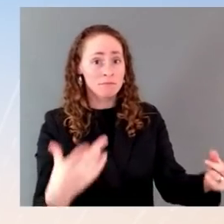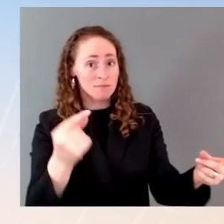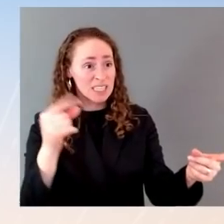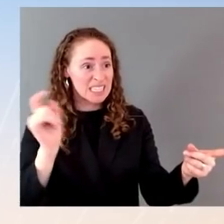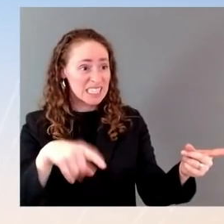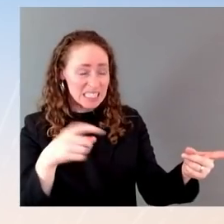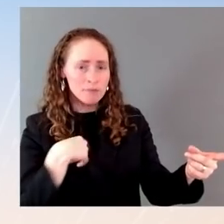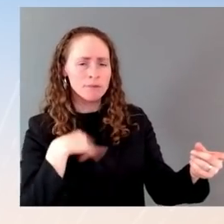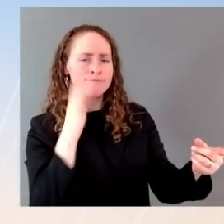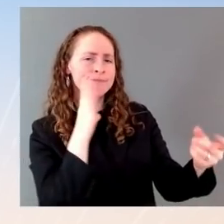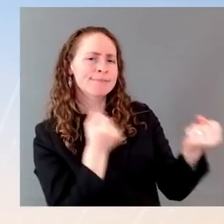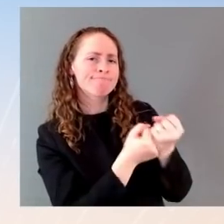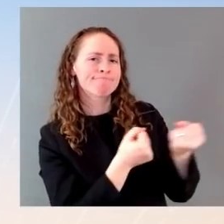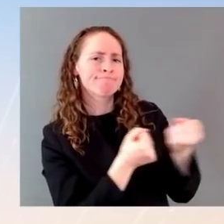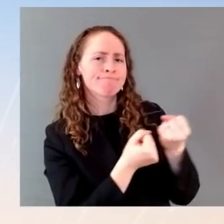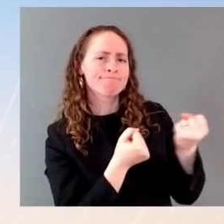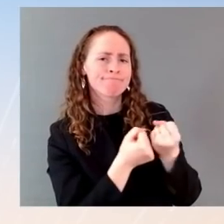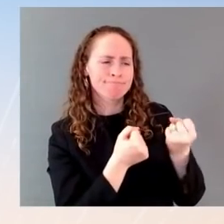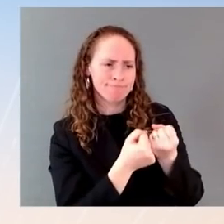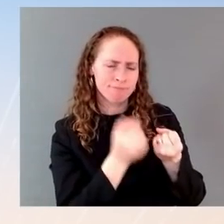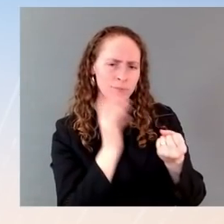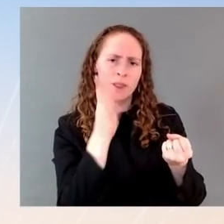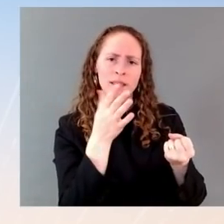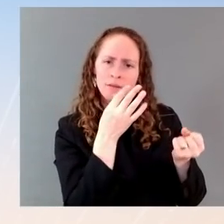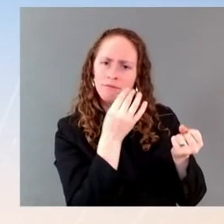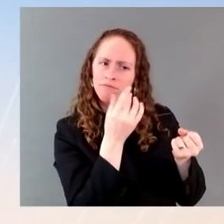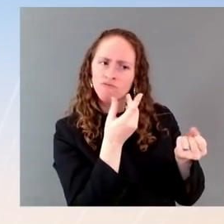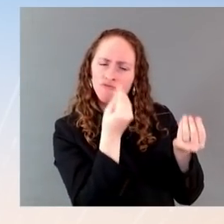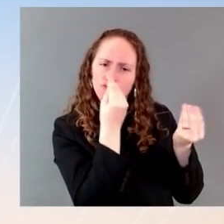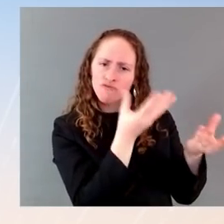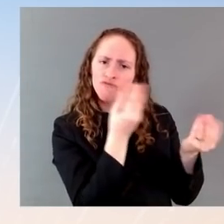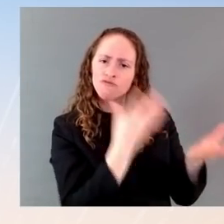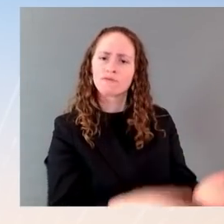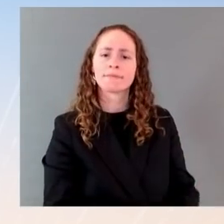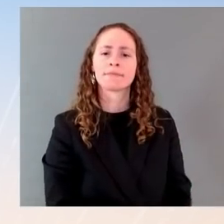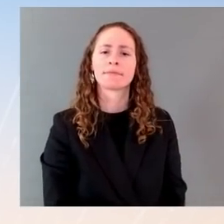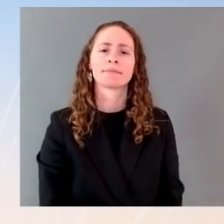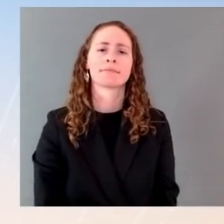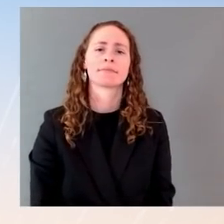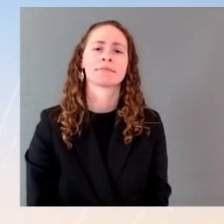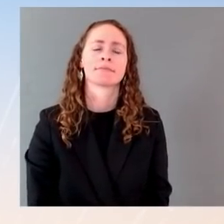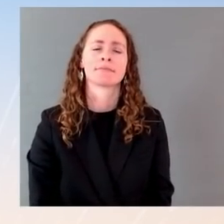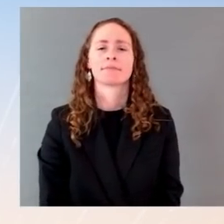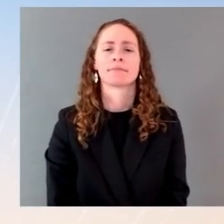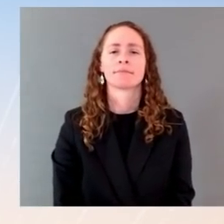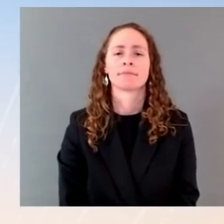to President Zelenskyy's visit here earlier this fall. And that we will continue to be close partners